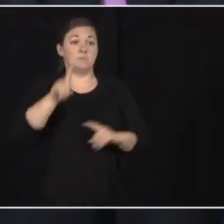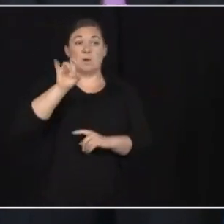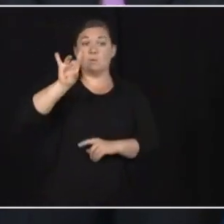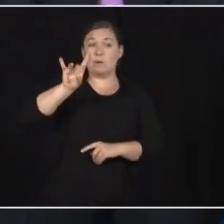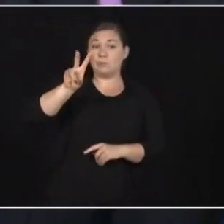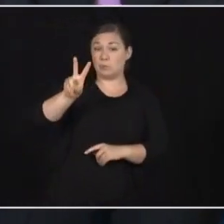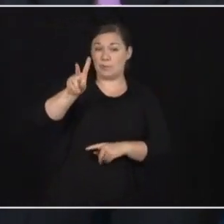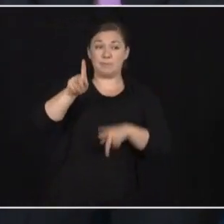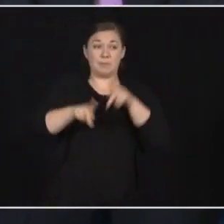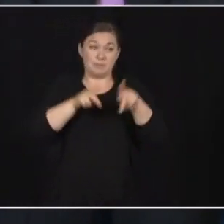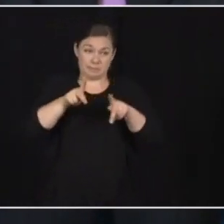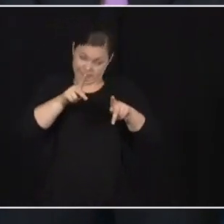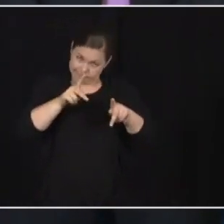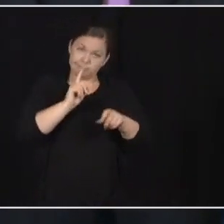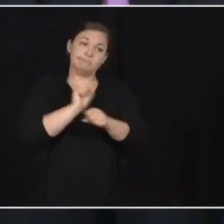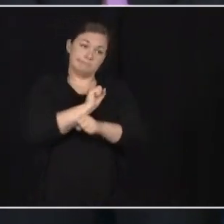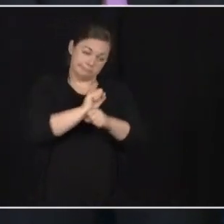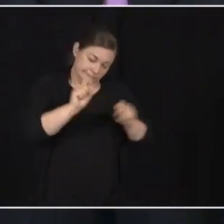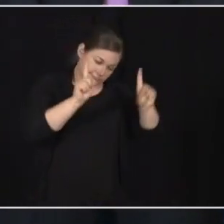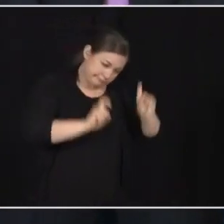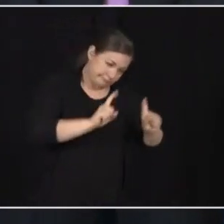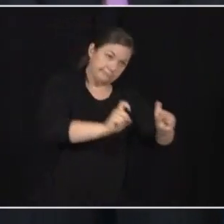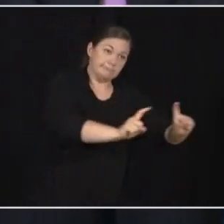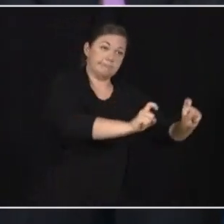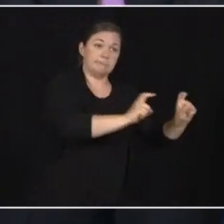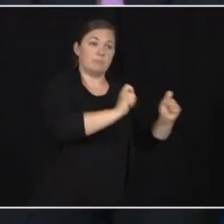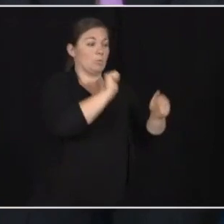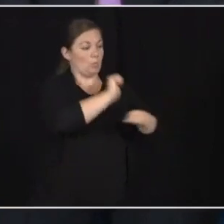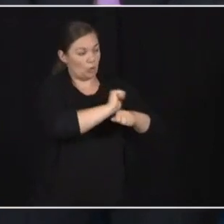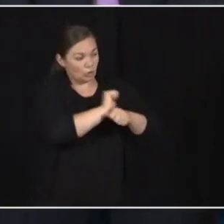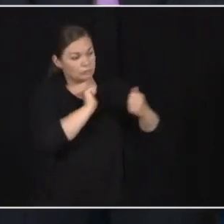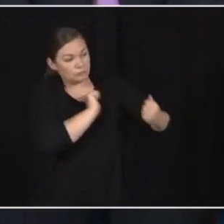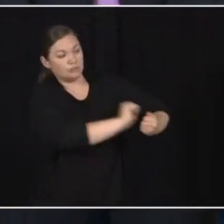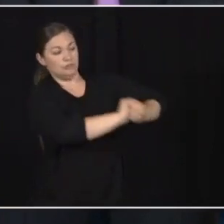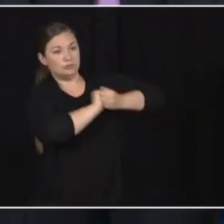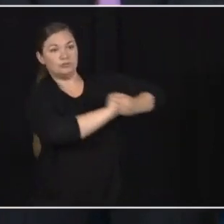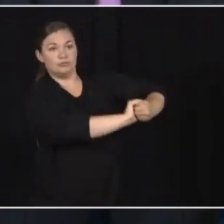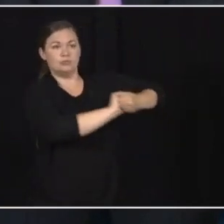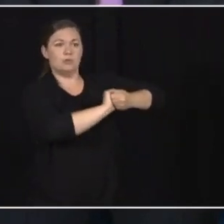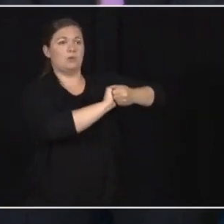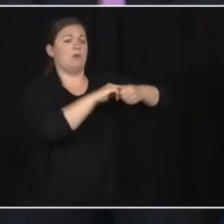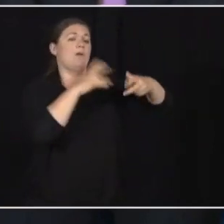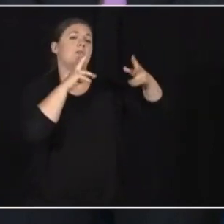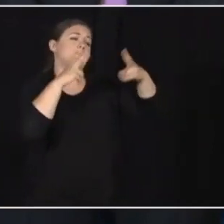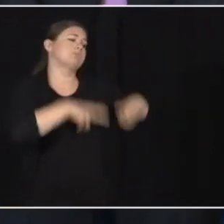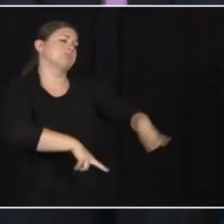All hundred and 82 people are getting tested. They are working with us. And I think the world of our farmers and